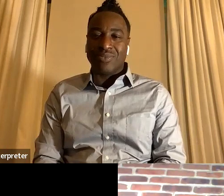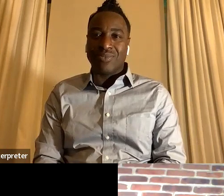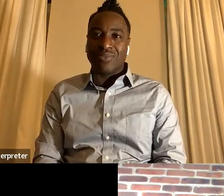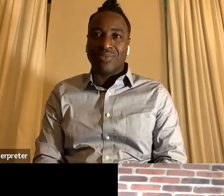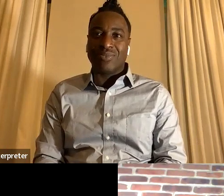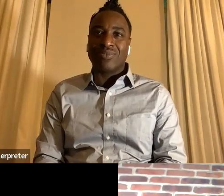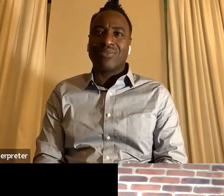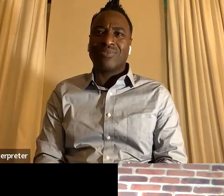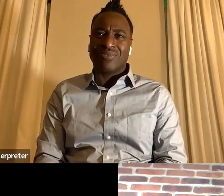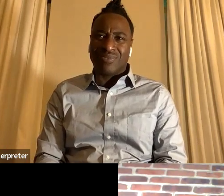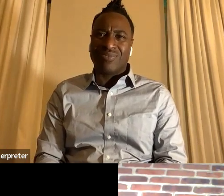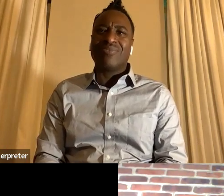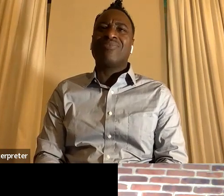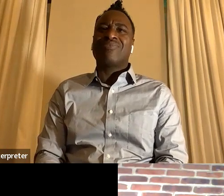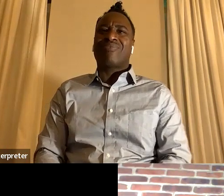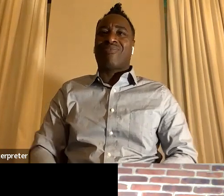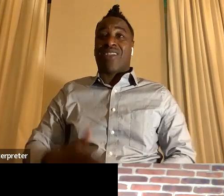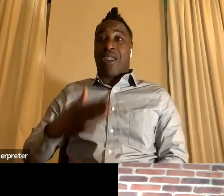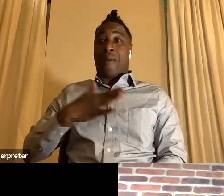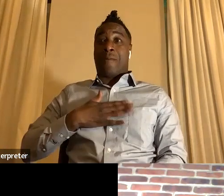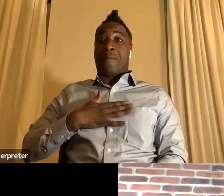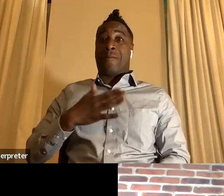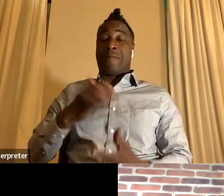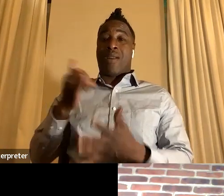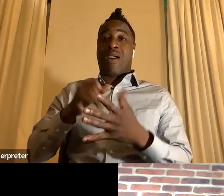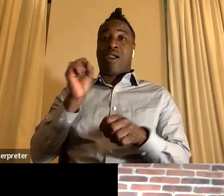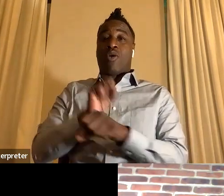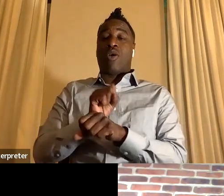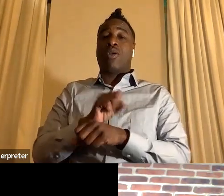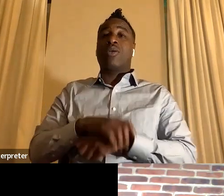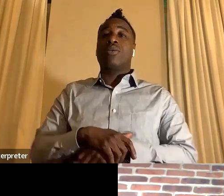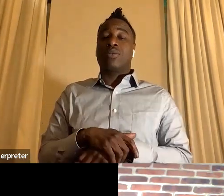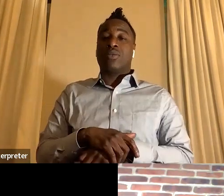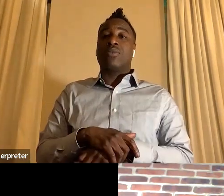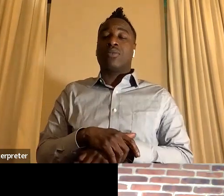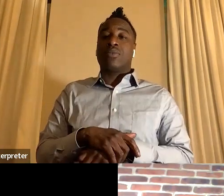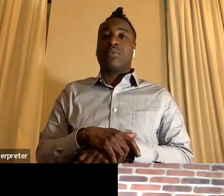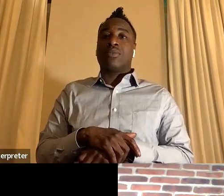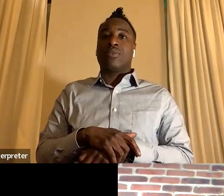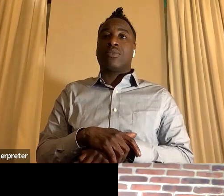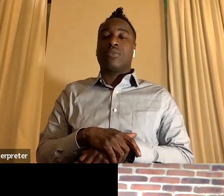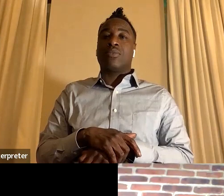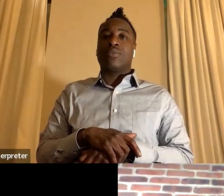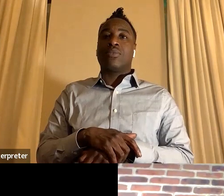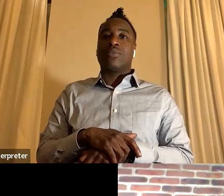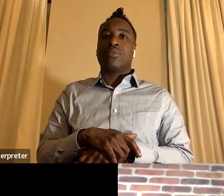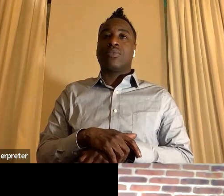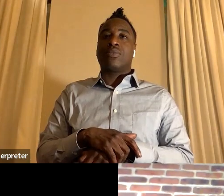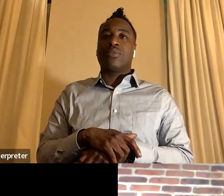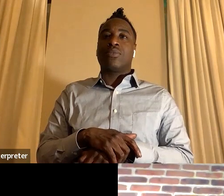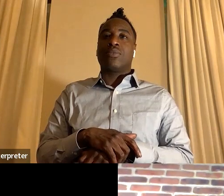My piece with the receipts, I'm